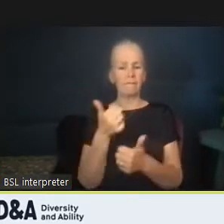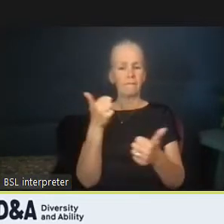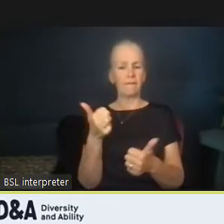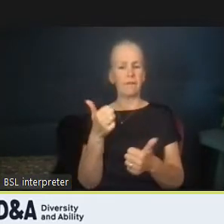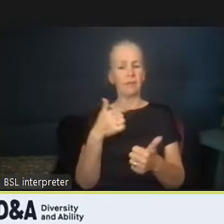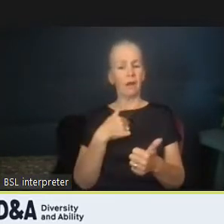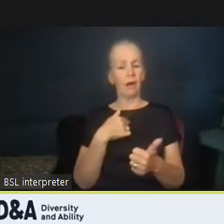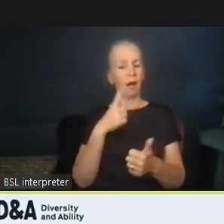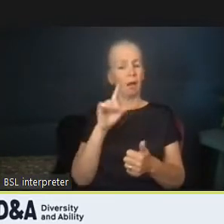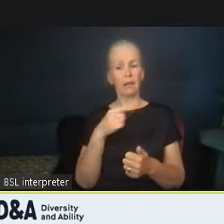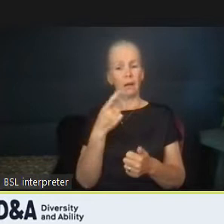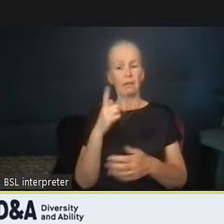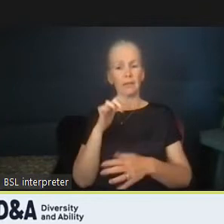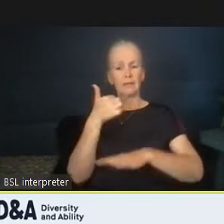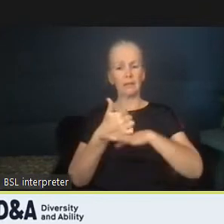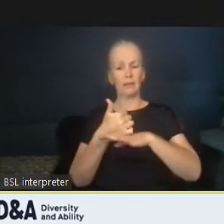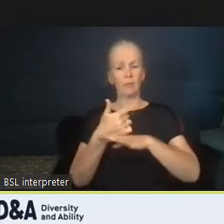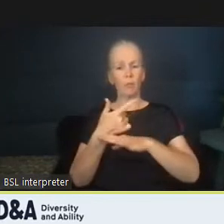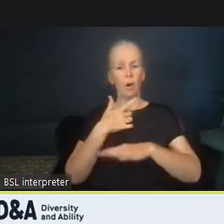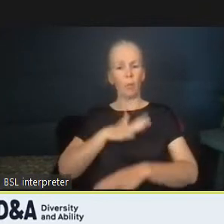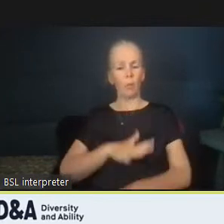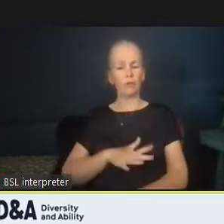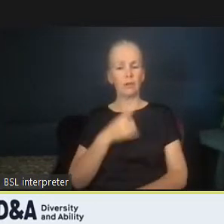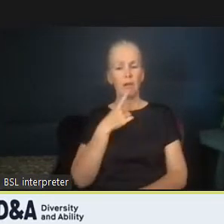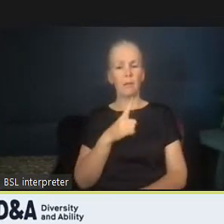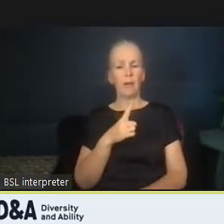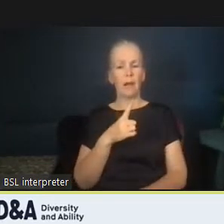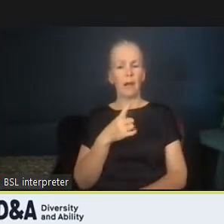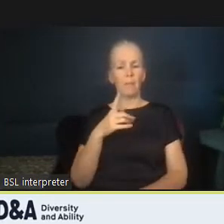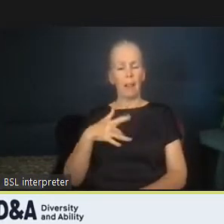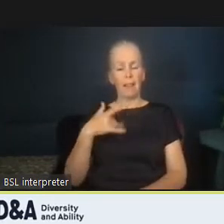I can't put into this as much as I want to about my sexual orientation, about my lived experience,